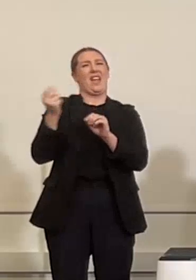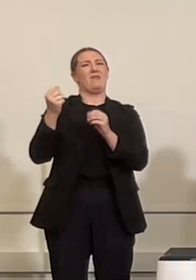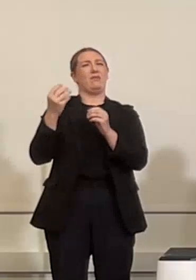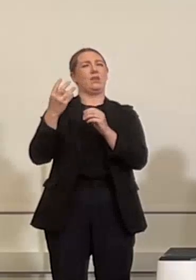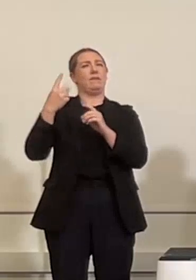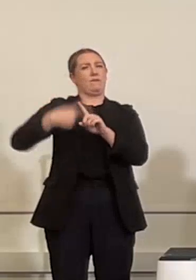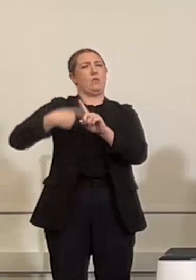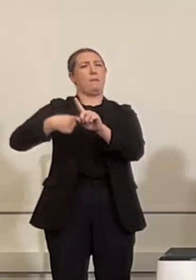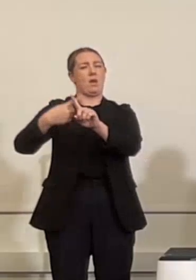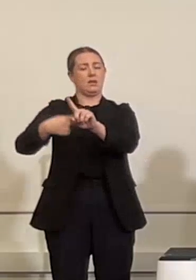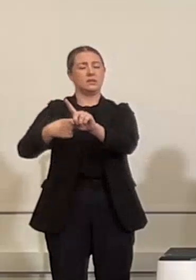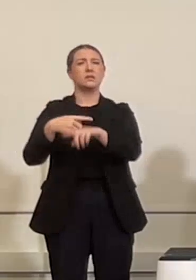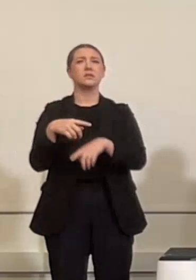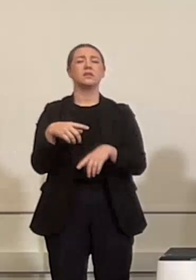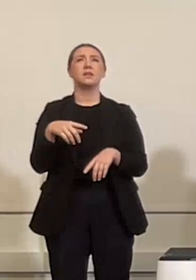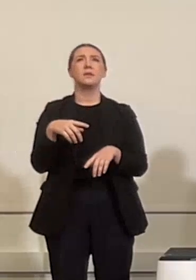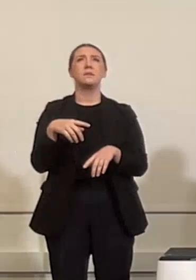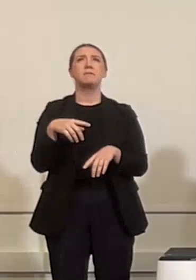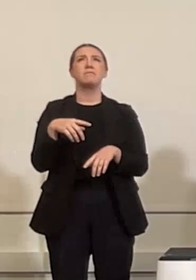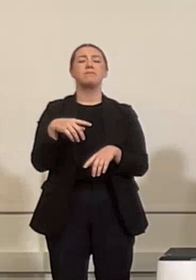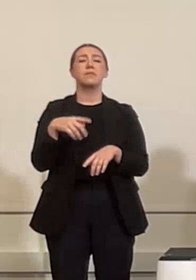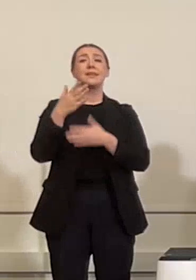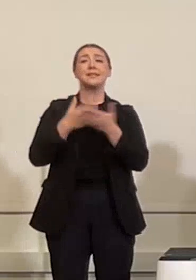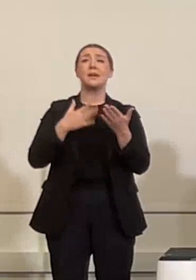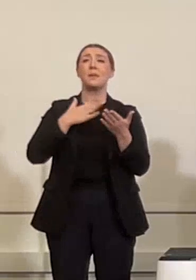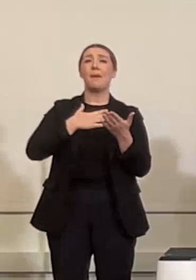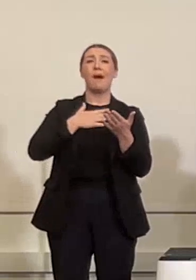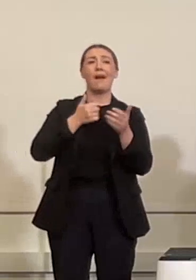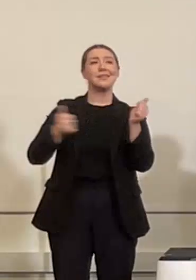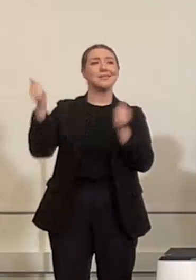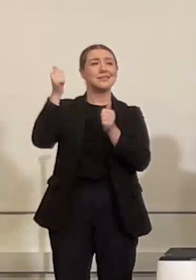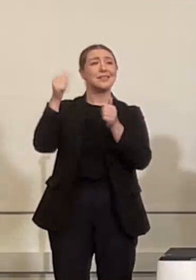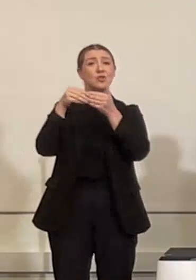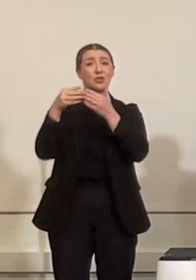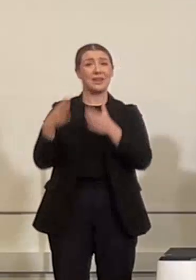I had some of my senior leaders invite me to dinner at their